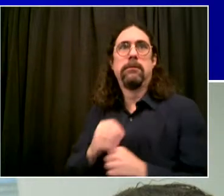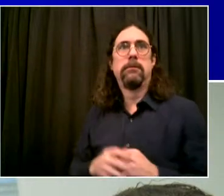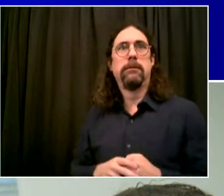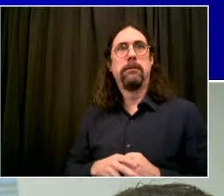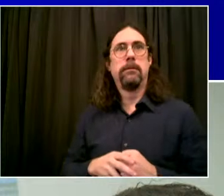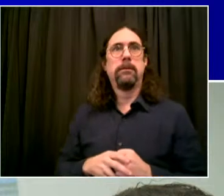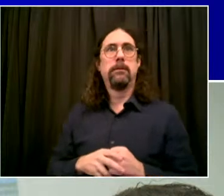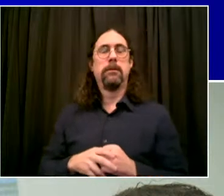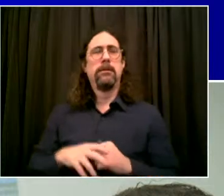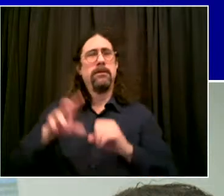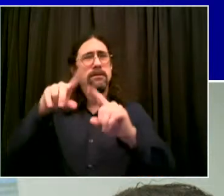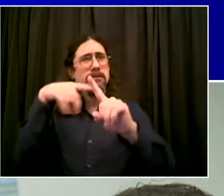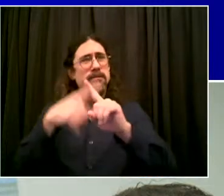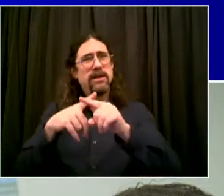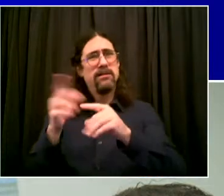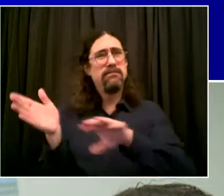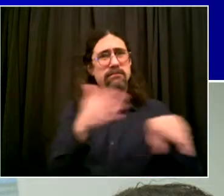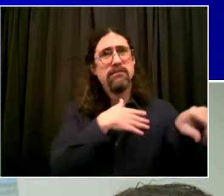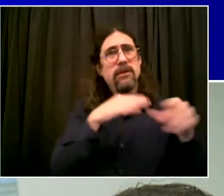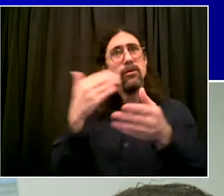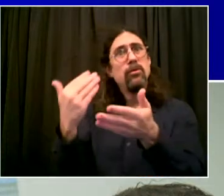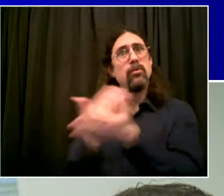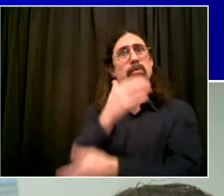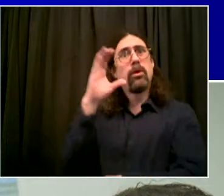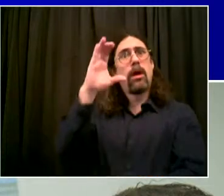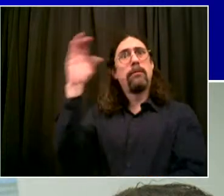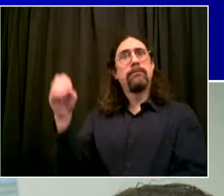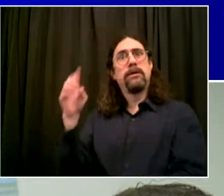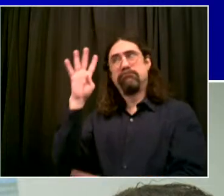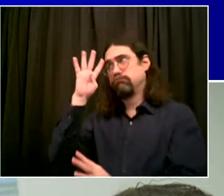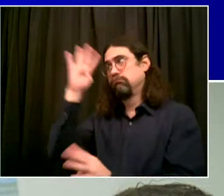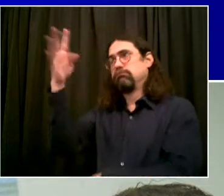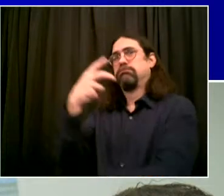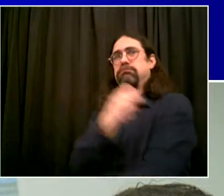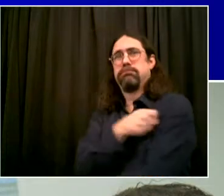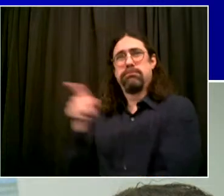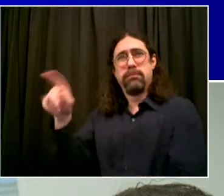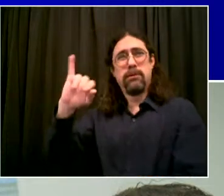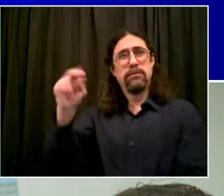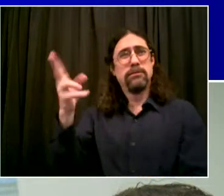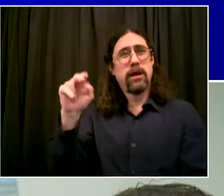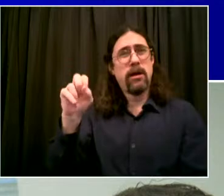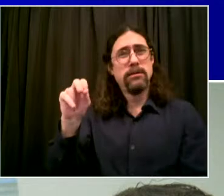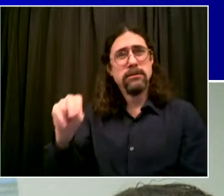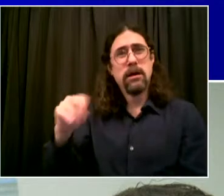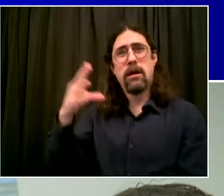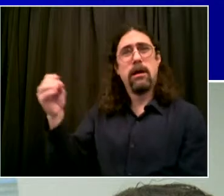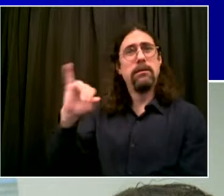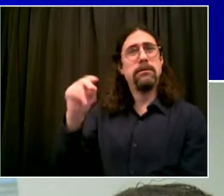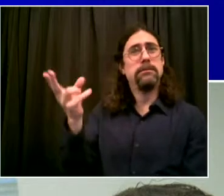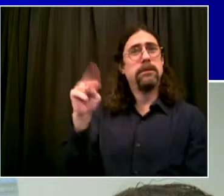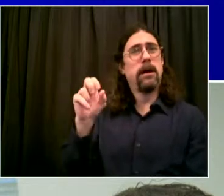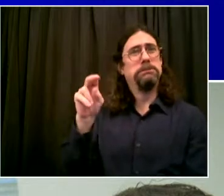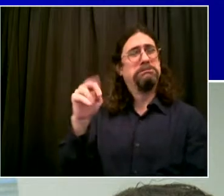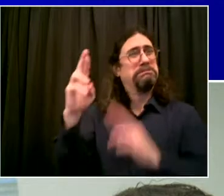WHEN WE KNOW THE BIDEN ADMINISTRATION IS GOING TO MOVE MANUFACTURING FOR THE VACCINE, MORE QUICKLY. PARTICULARLY WHEN WE KNOW THE JOHNSON AND JOOSHNON VACCINE